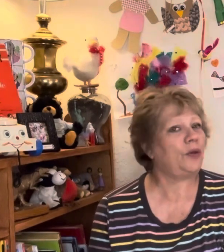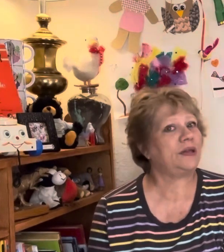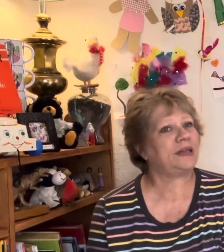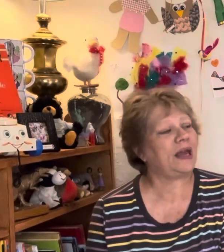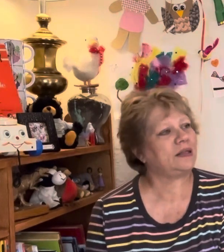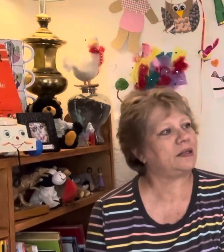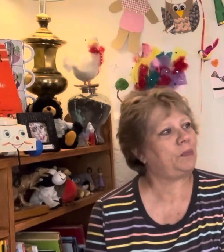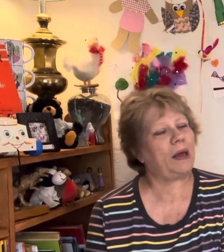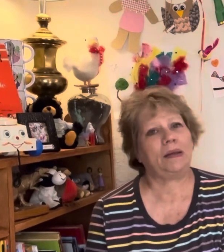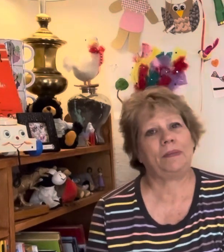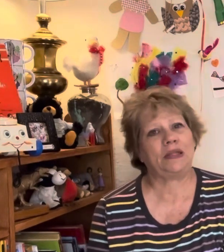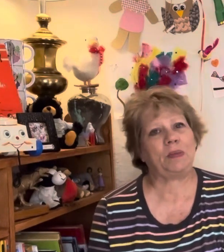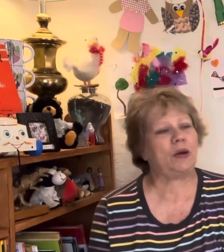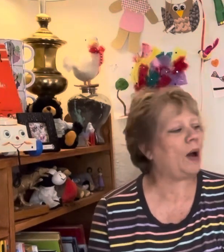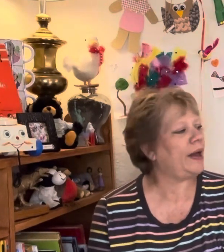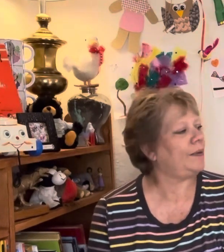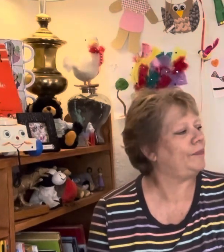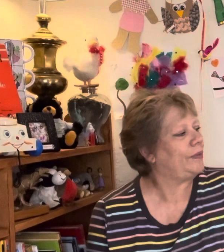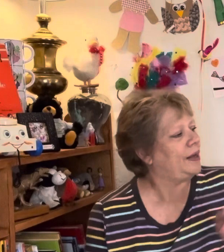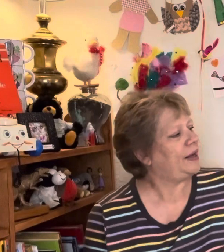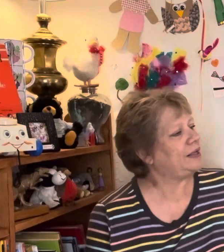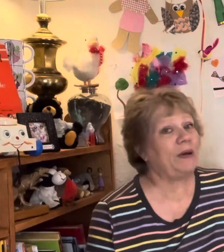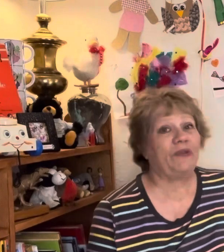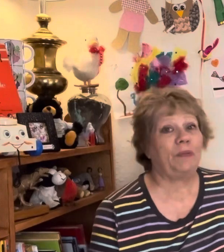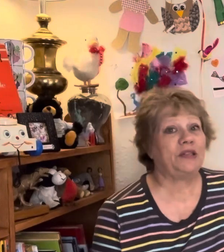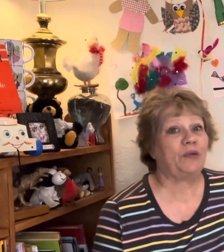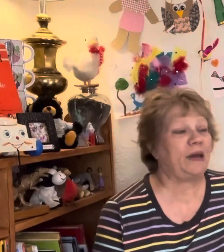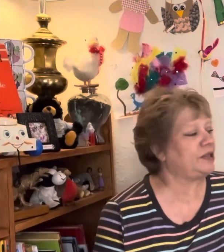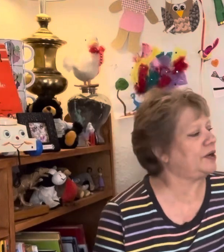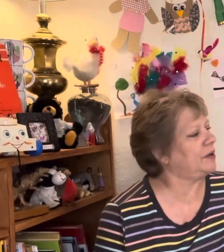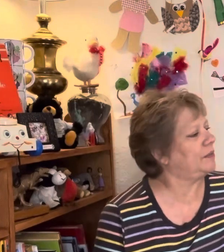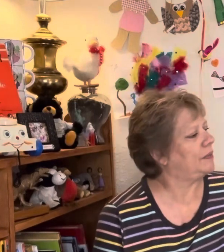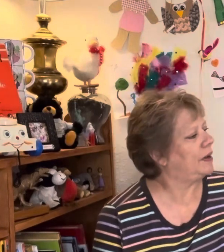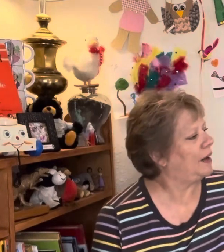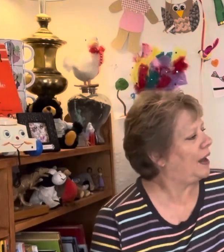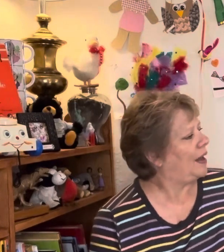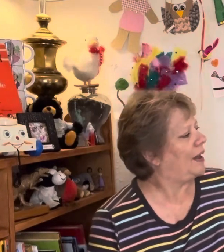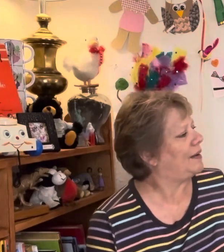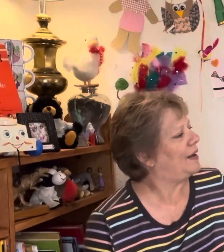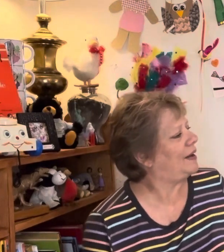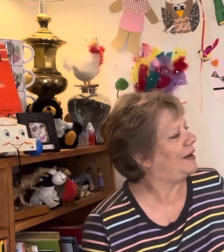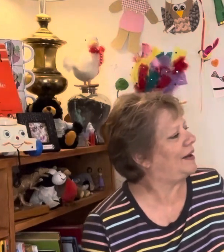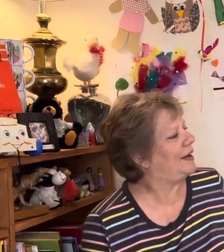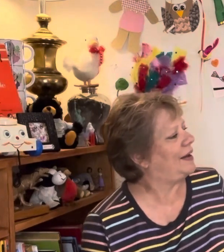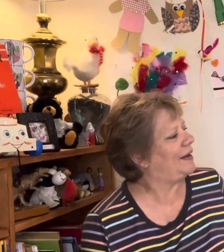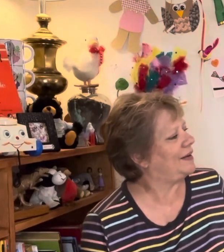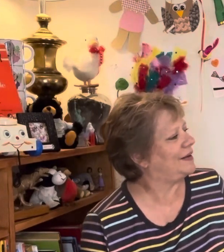know this guest, but it's been a while. It's my friend, Mr. Buster. BUSTER: What's up, Barb?! Mr. Buster